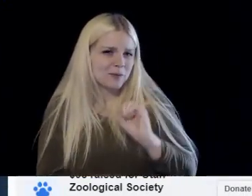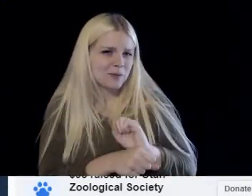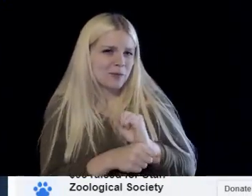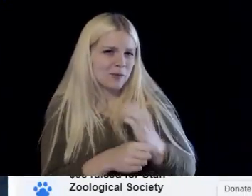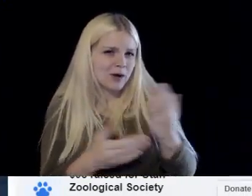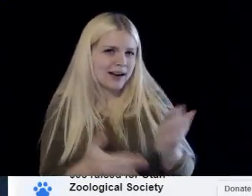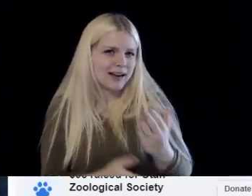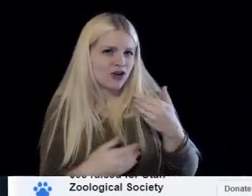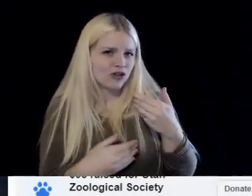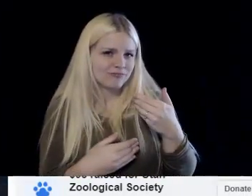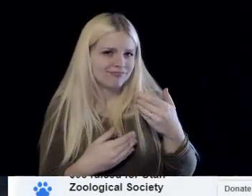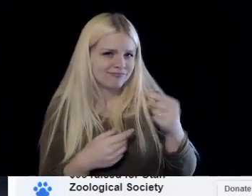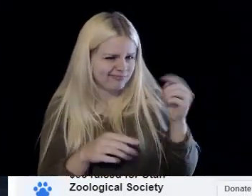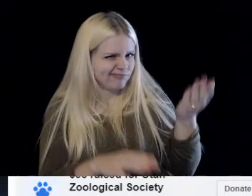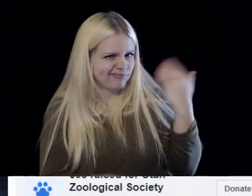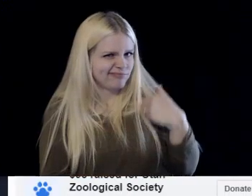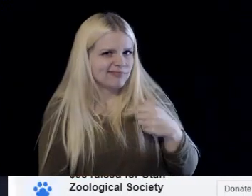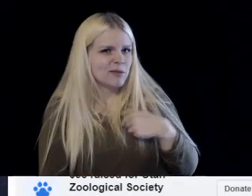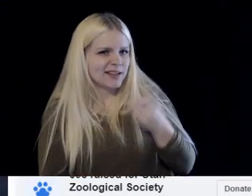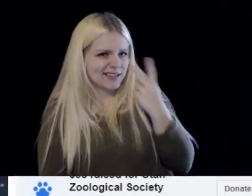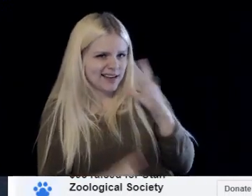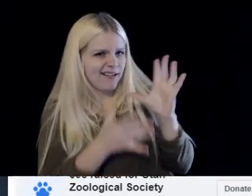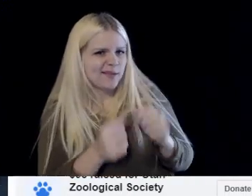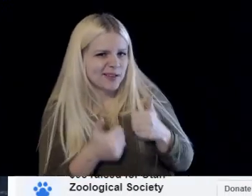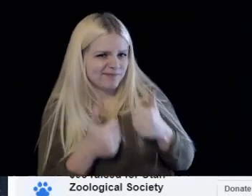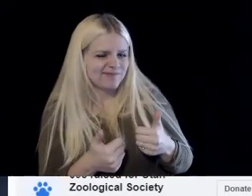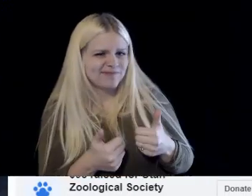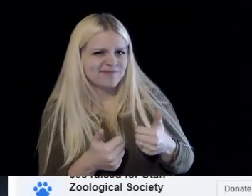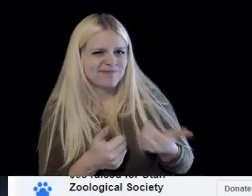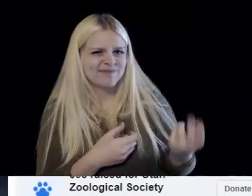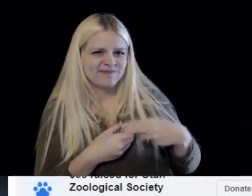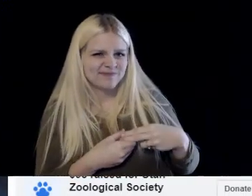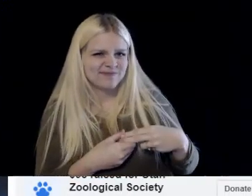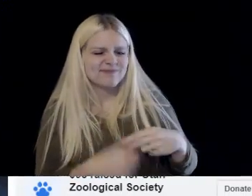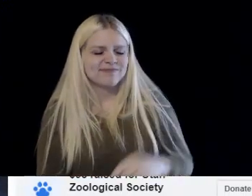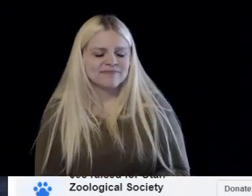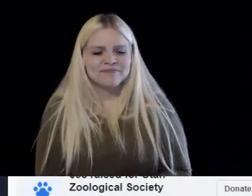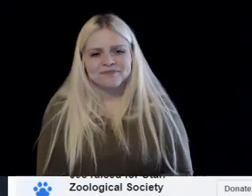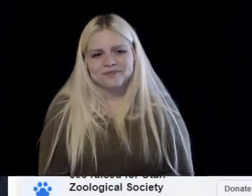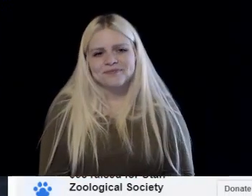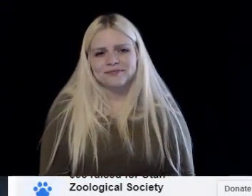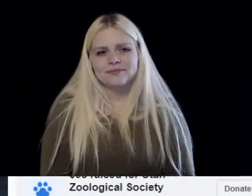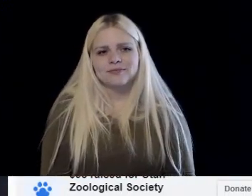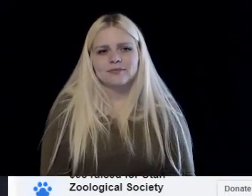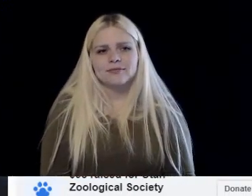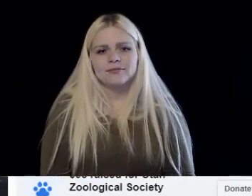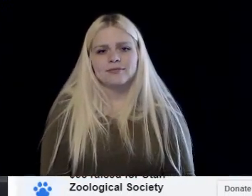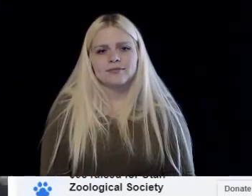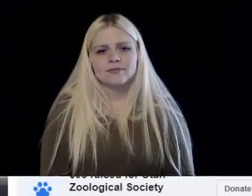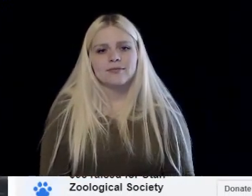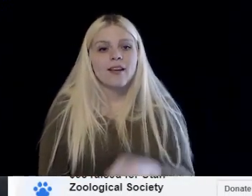see our friends- our friends join us. This looks like Maverick out here, taking a sniff.